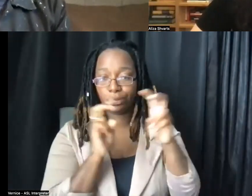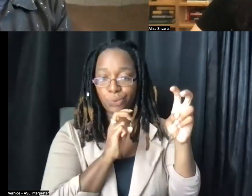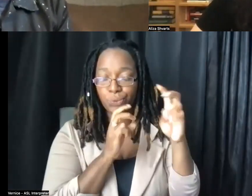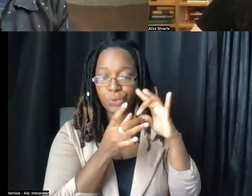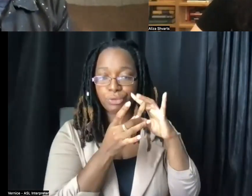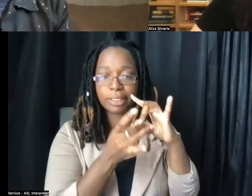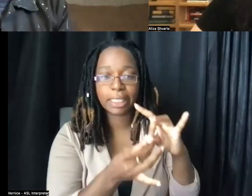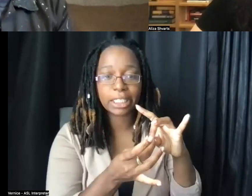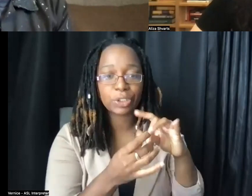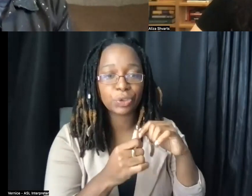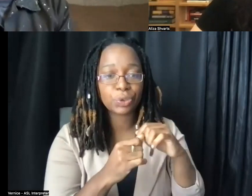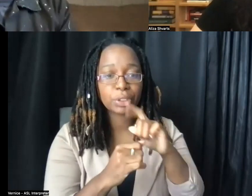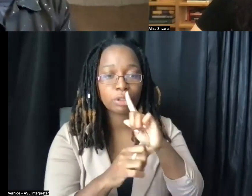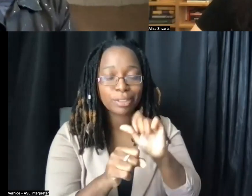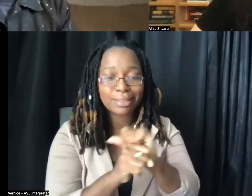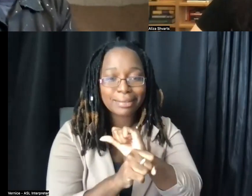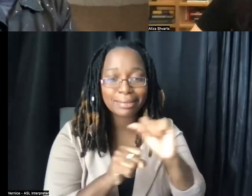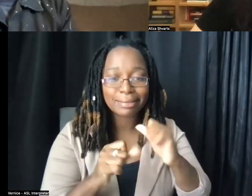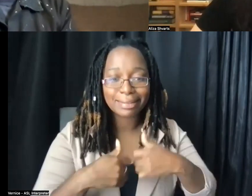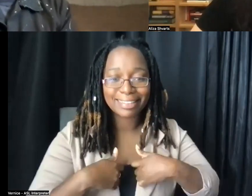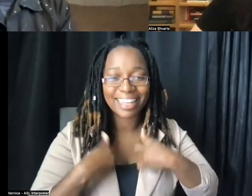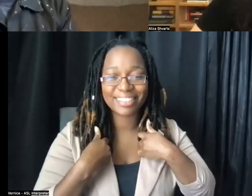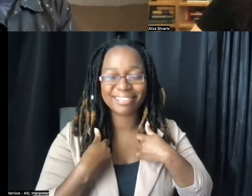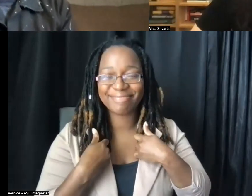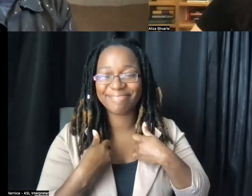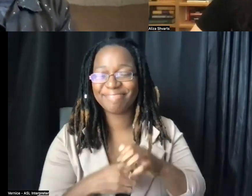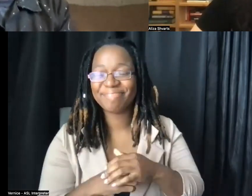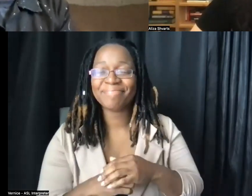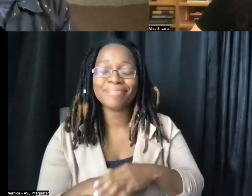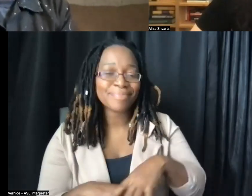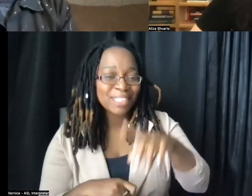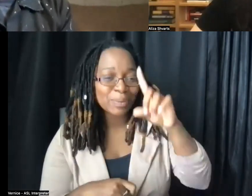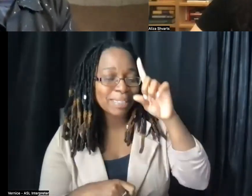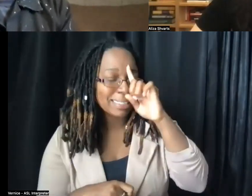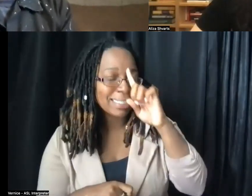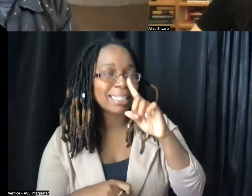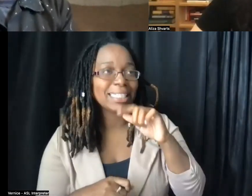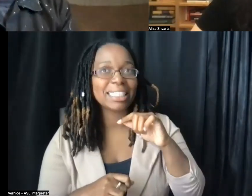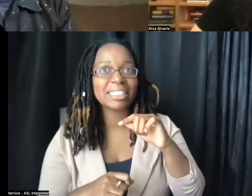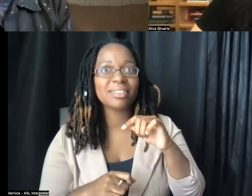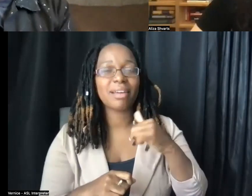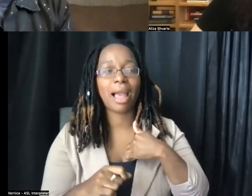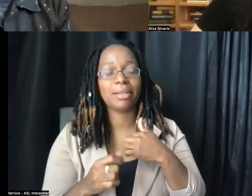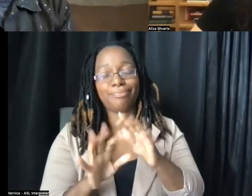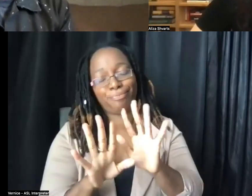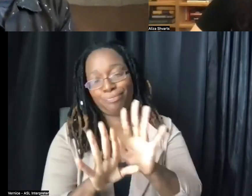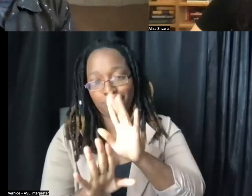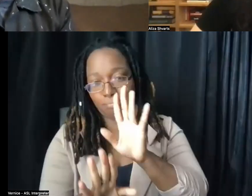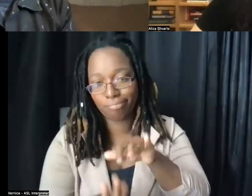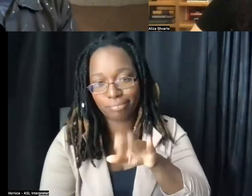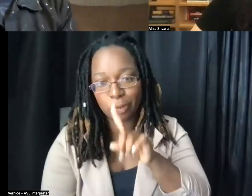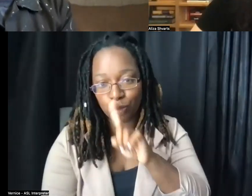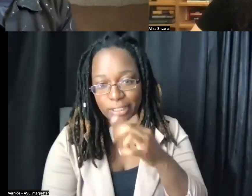distance, right? I have my own access issues.